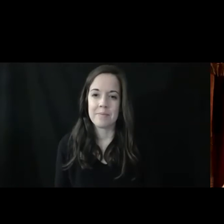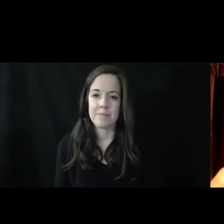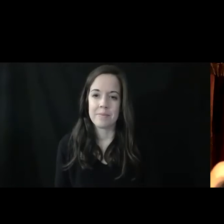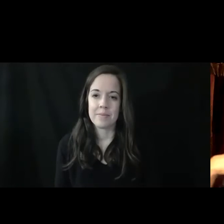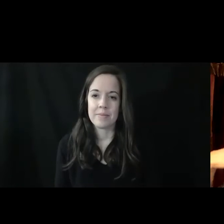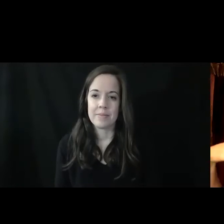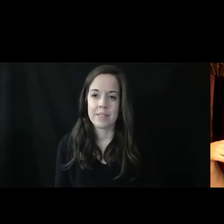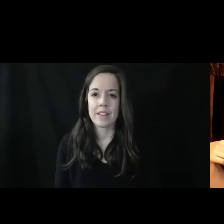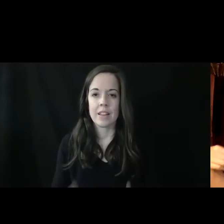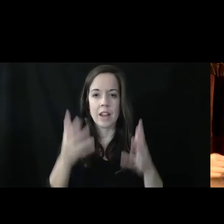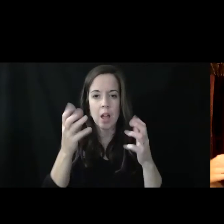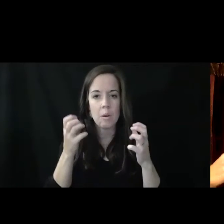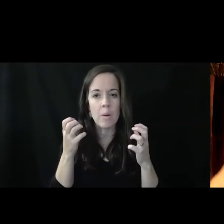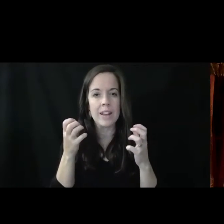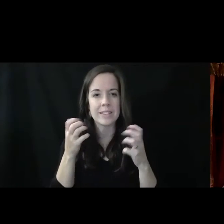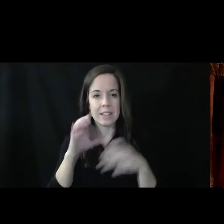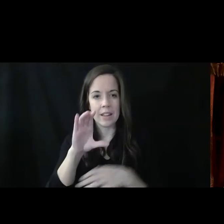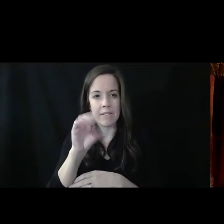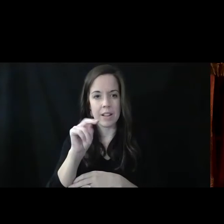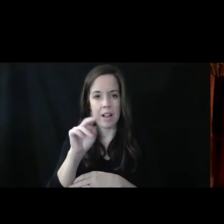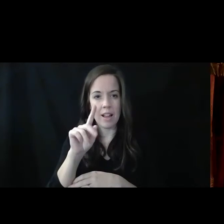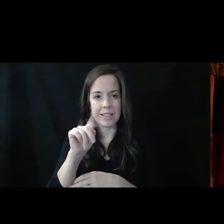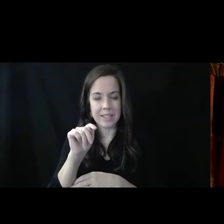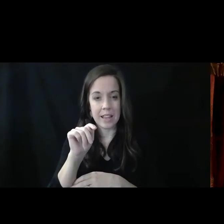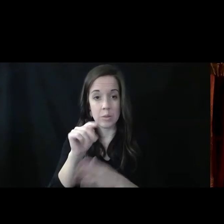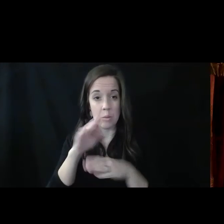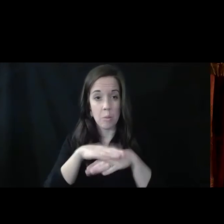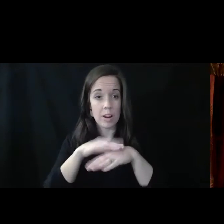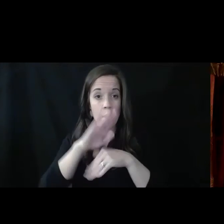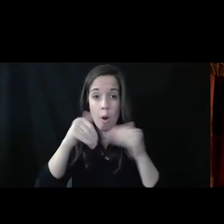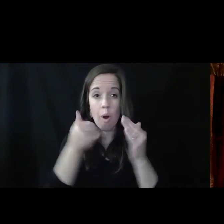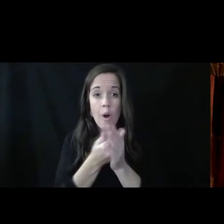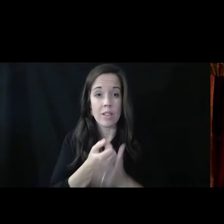wanted to give a content warning because all of my poems will have very strong language,